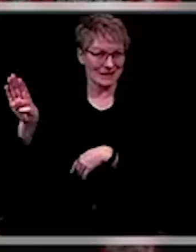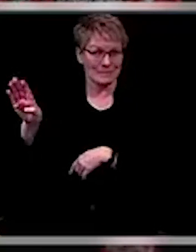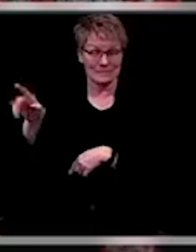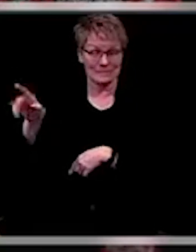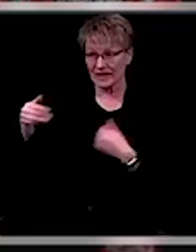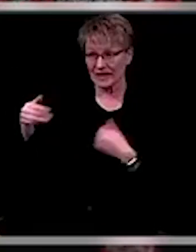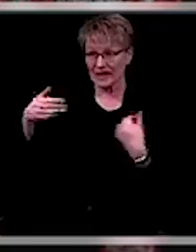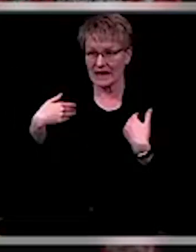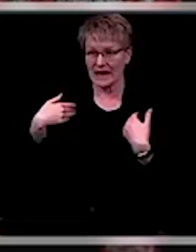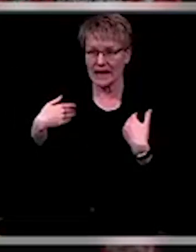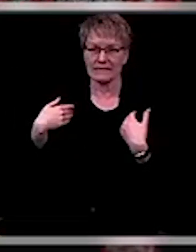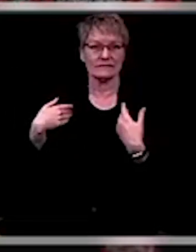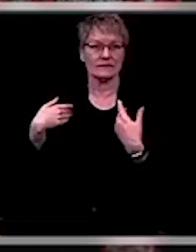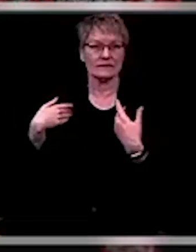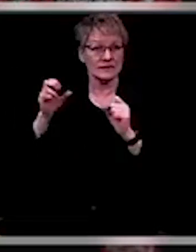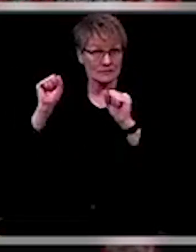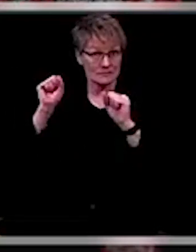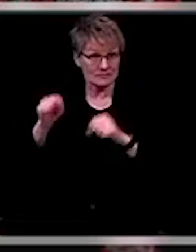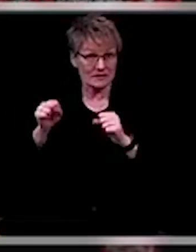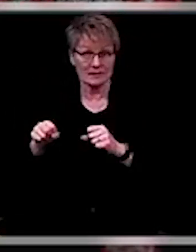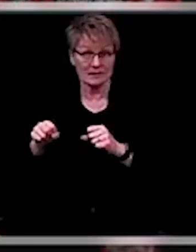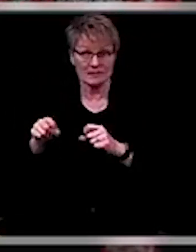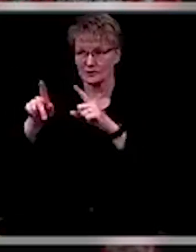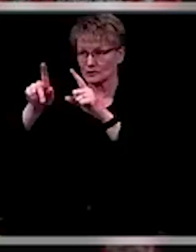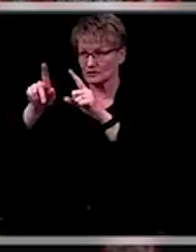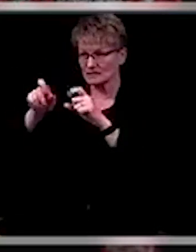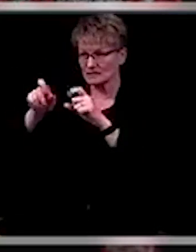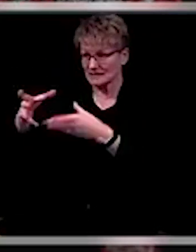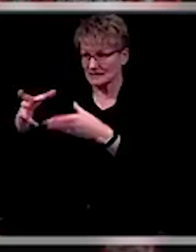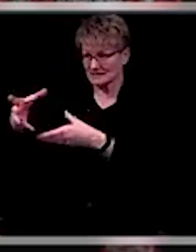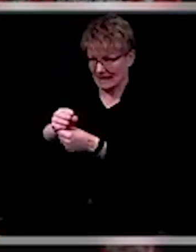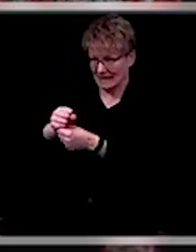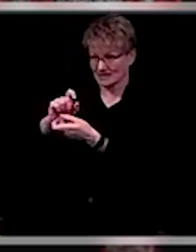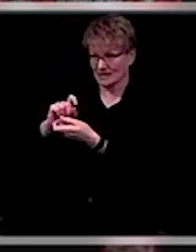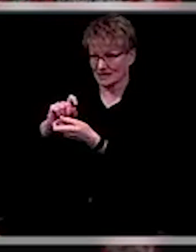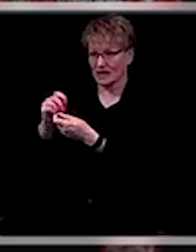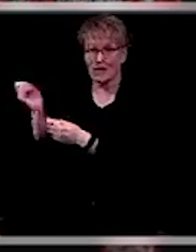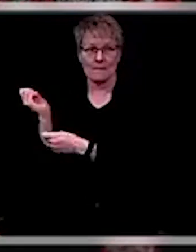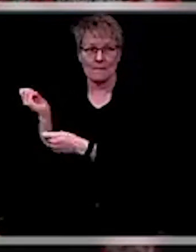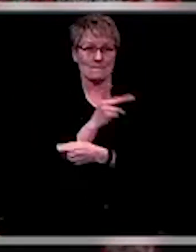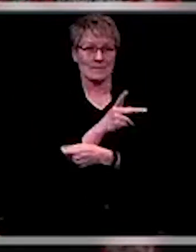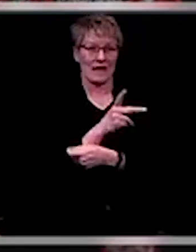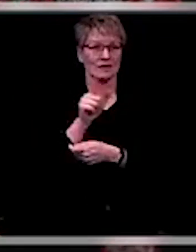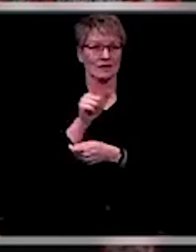48 hours once they receive them. Our turnaround time should improve, as well. They're expecting